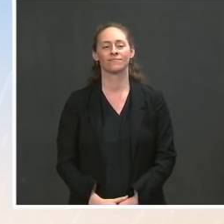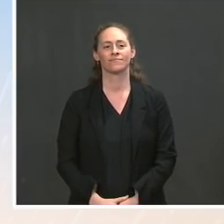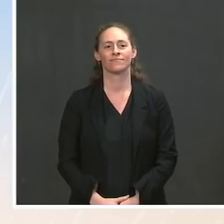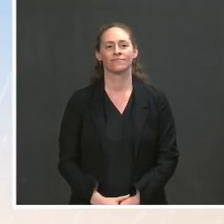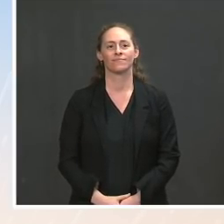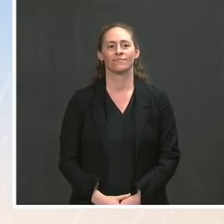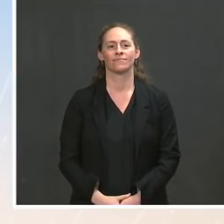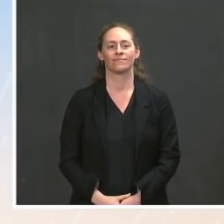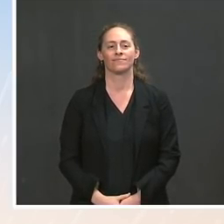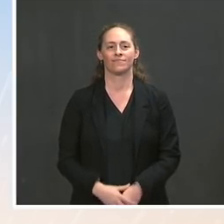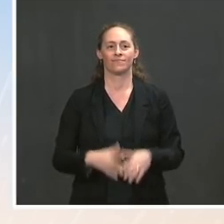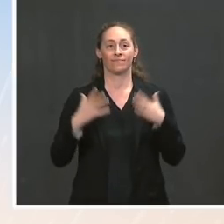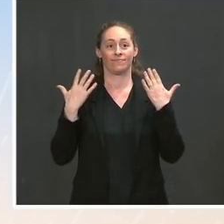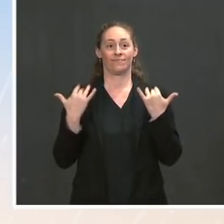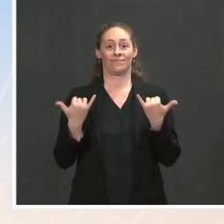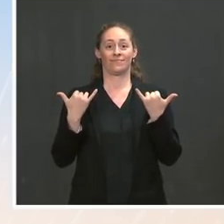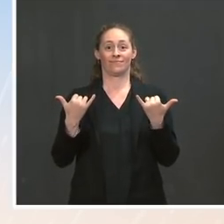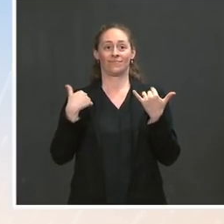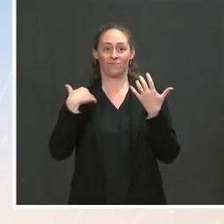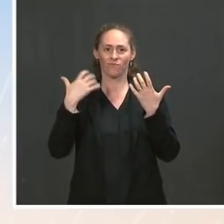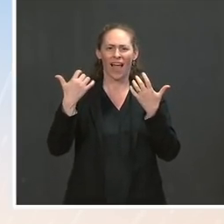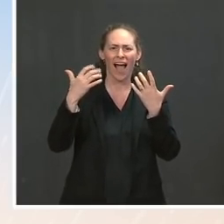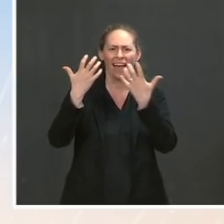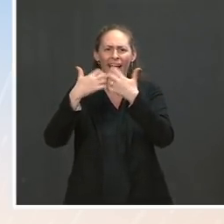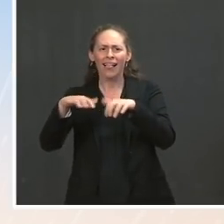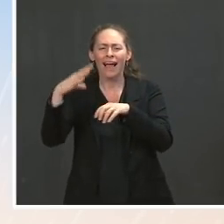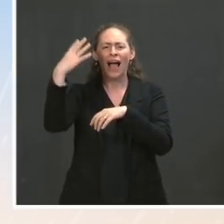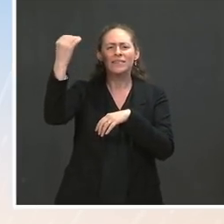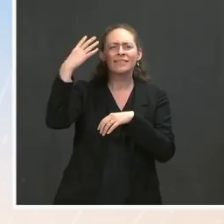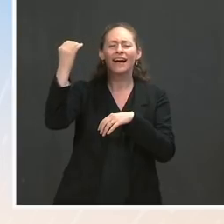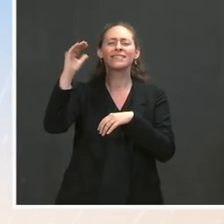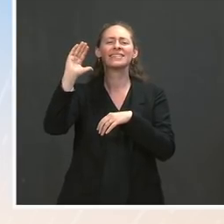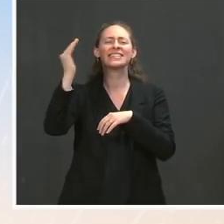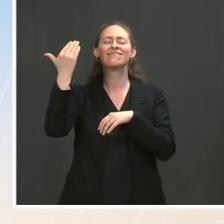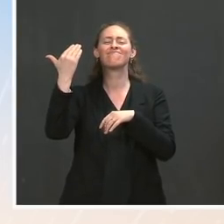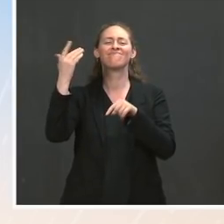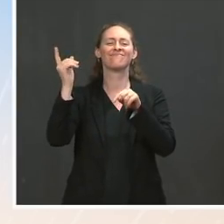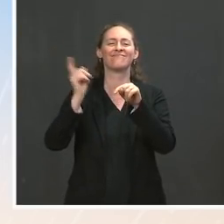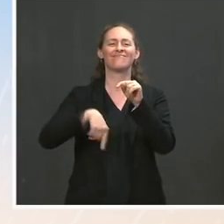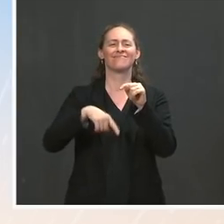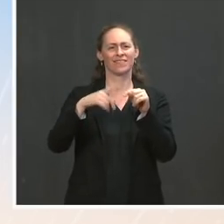was not technologically possible yet. One day maybe. I have a couple of items for you at the top.